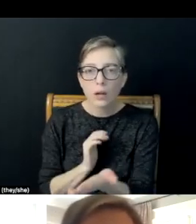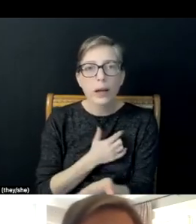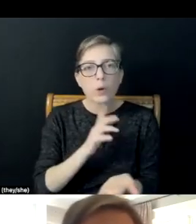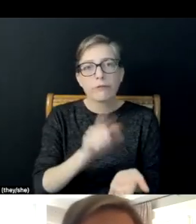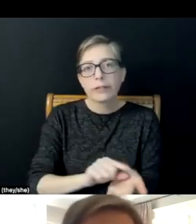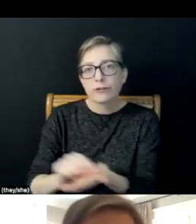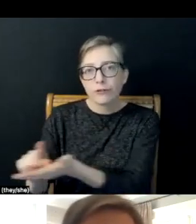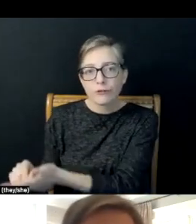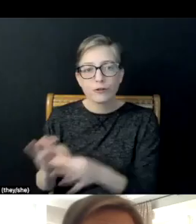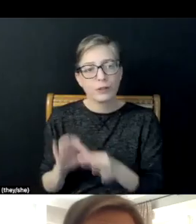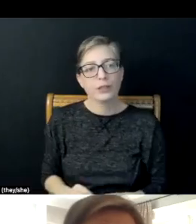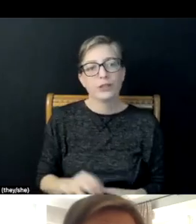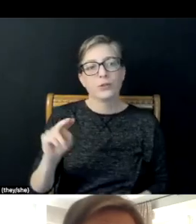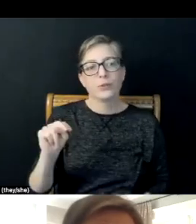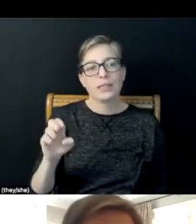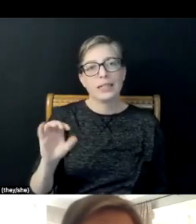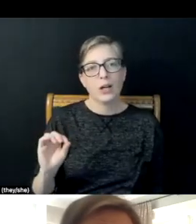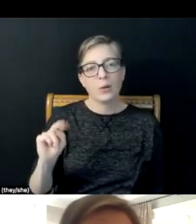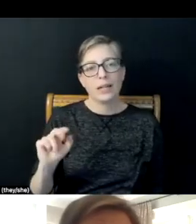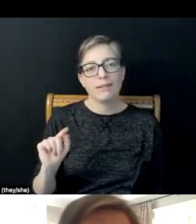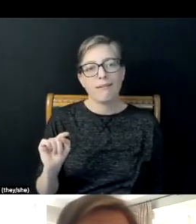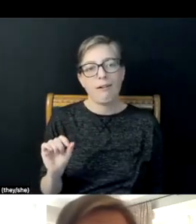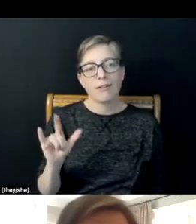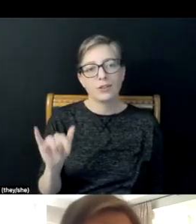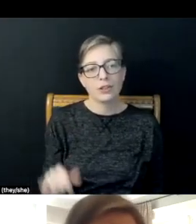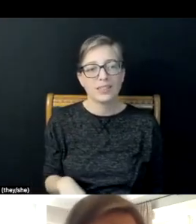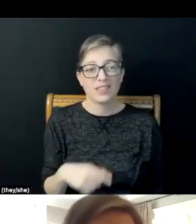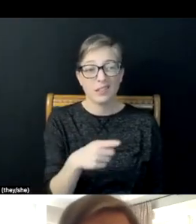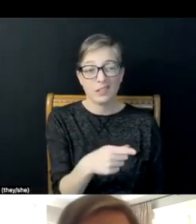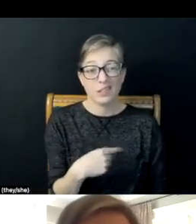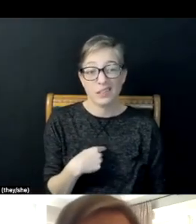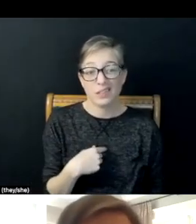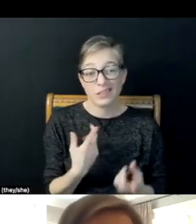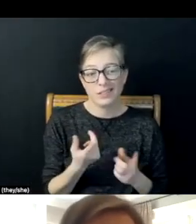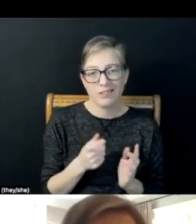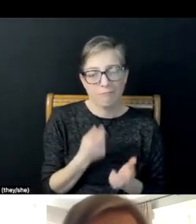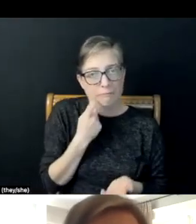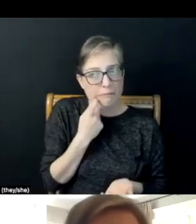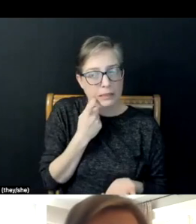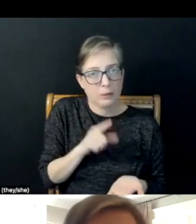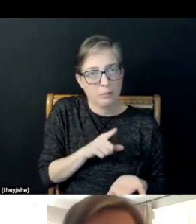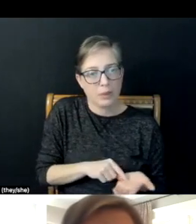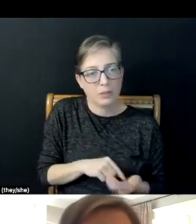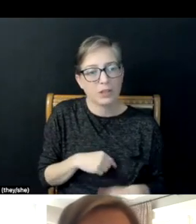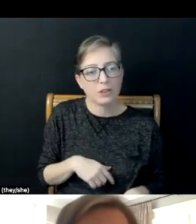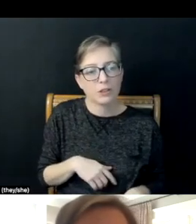This is from an editorial that we just published last week through the Lancet so I couldn't put up the thing because I handed these slides in about a month ago.